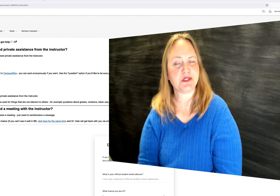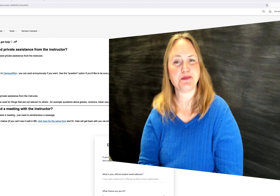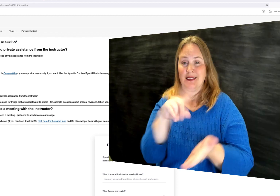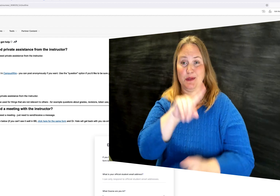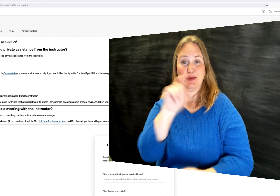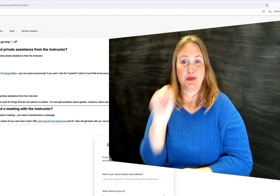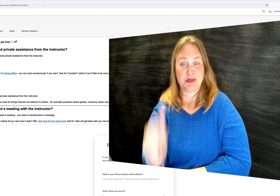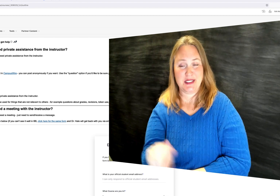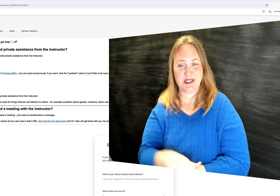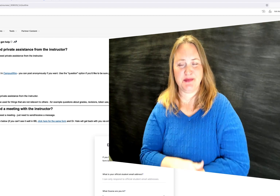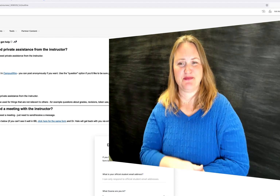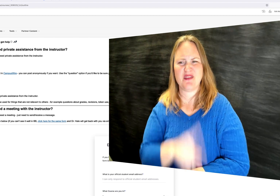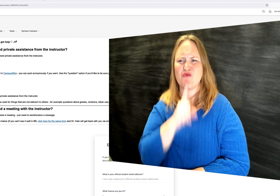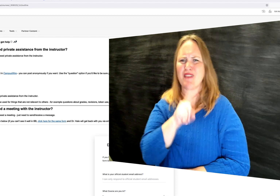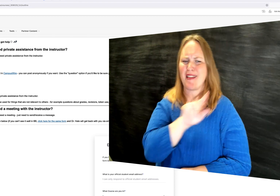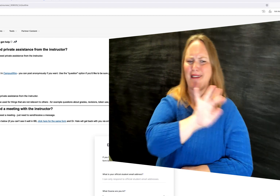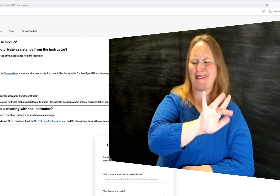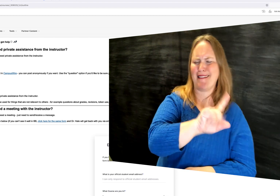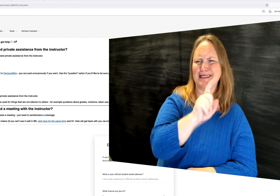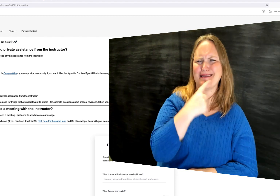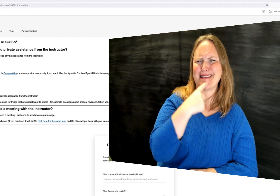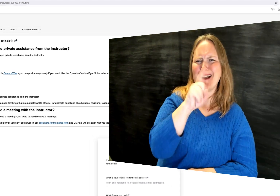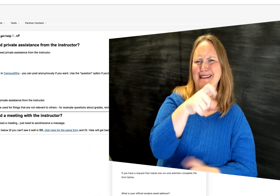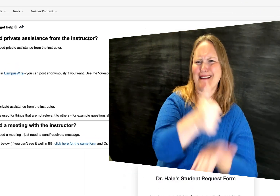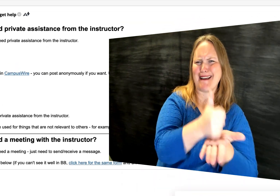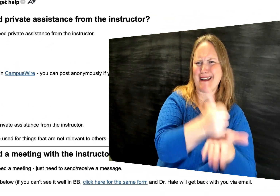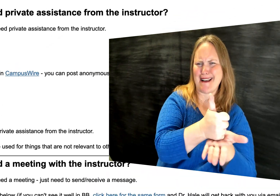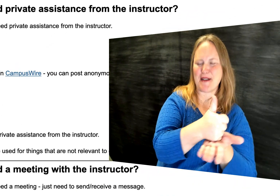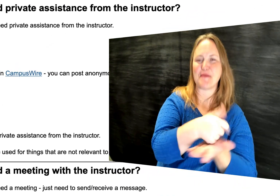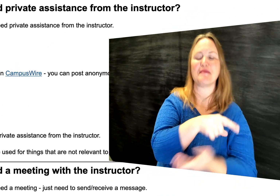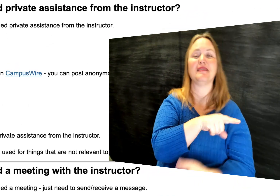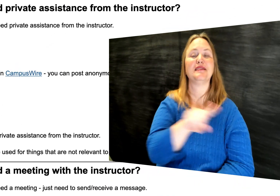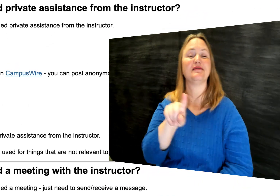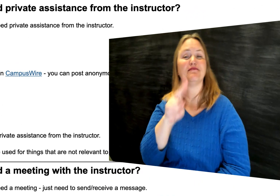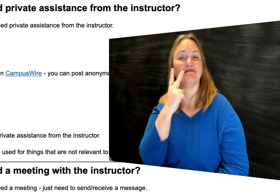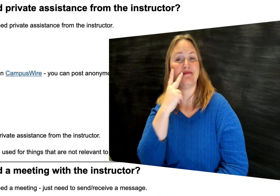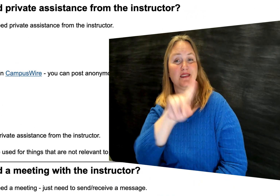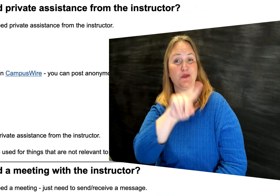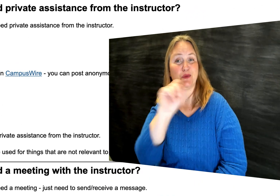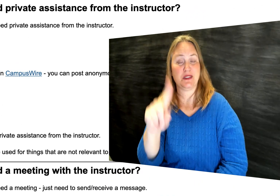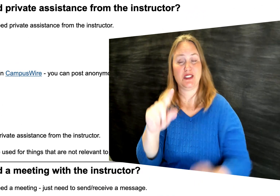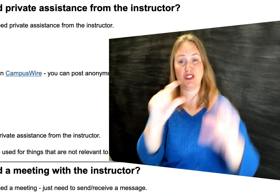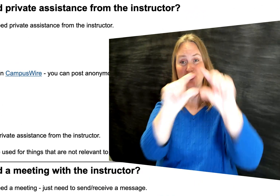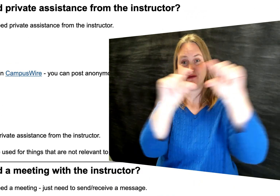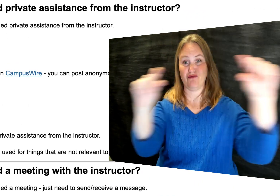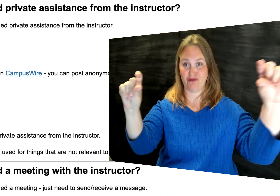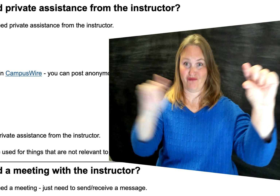So in the flowchart, students get asked the first question. If you need private help from the teacher,